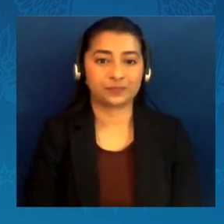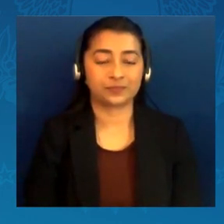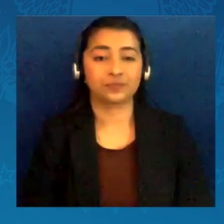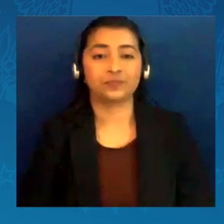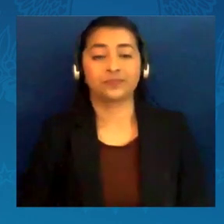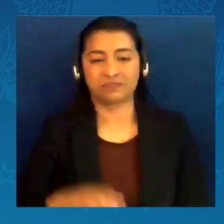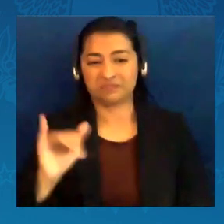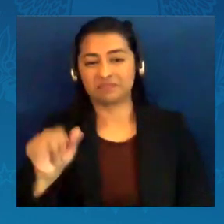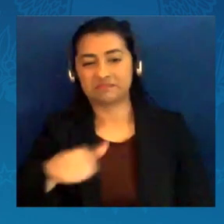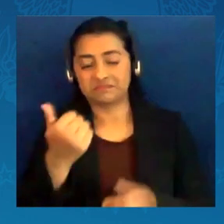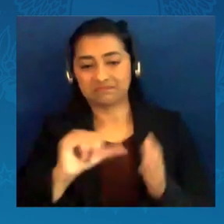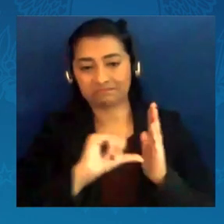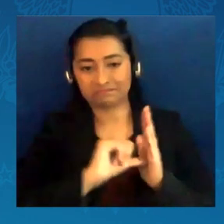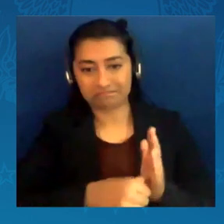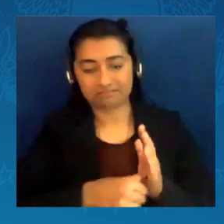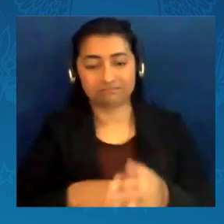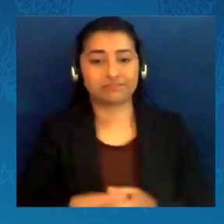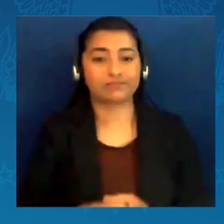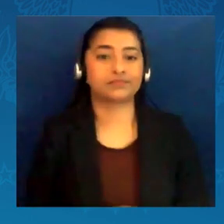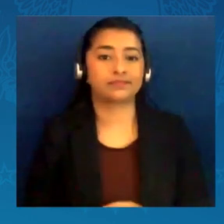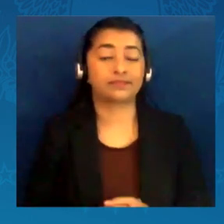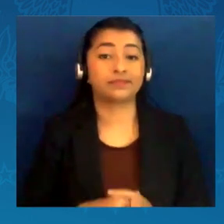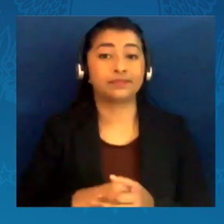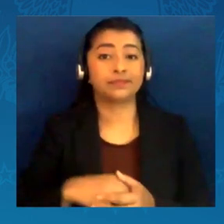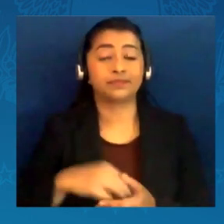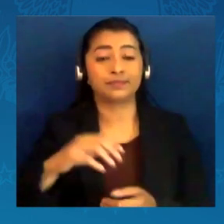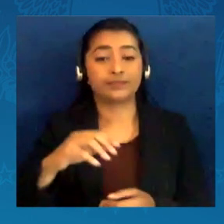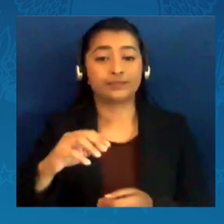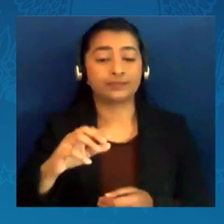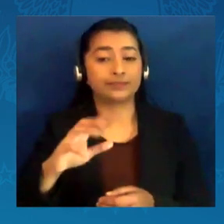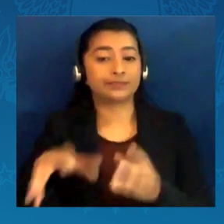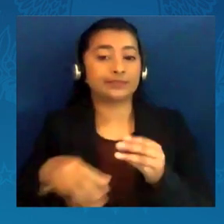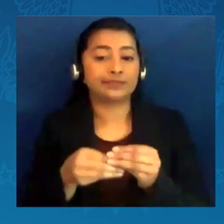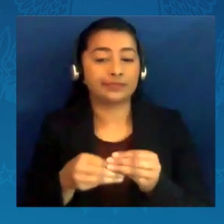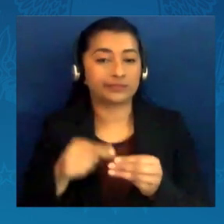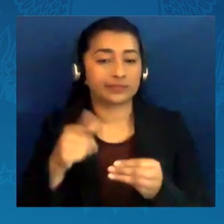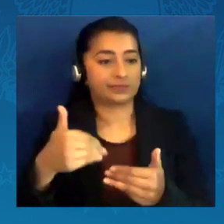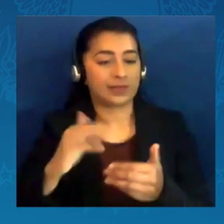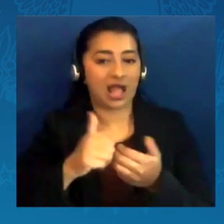on all of this on our economy. Right?